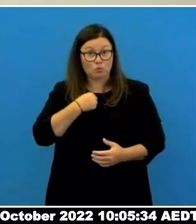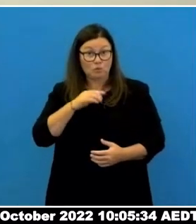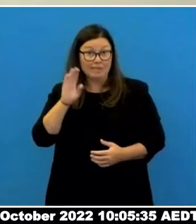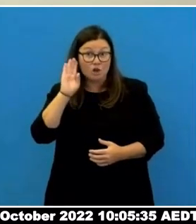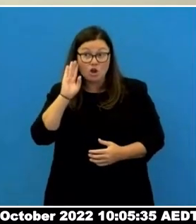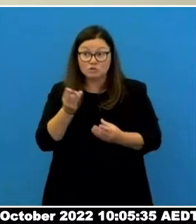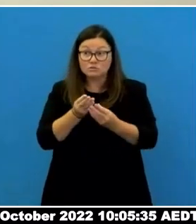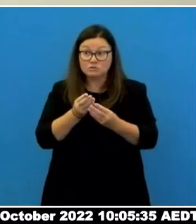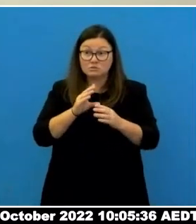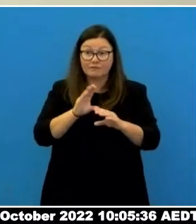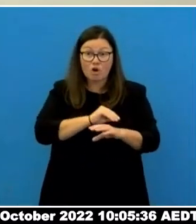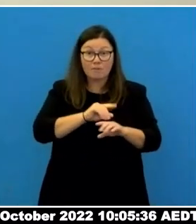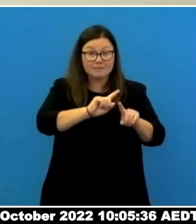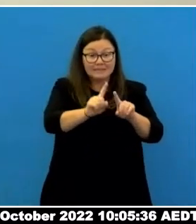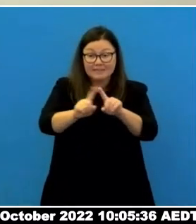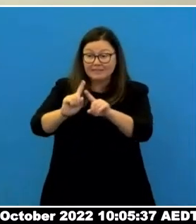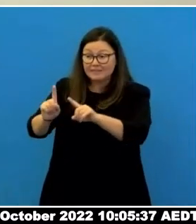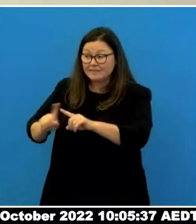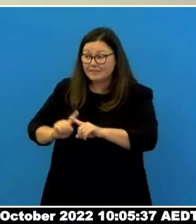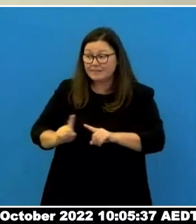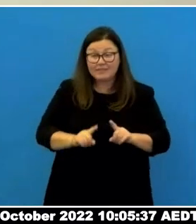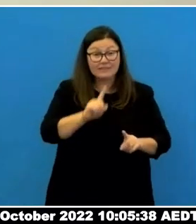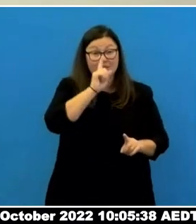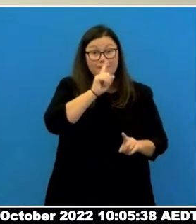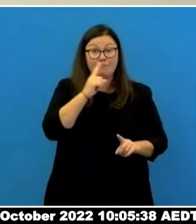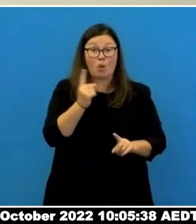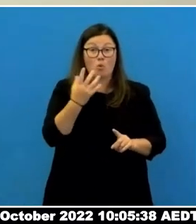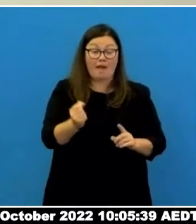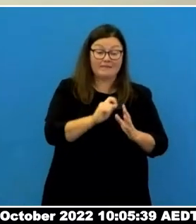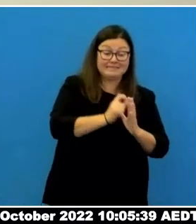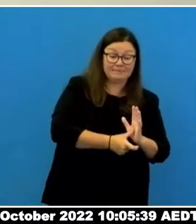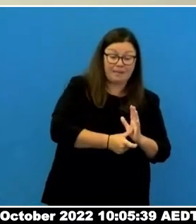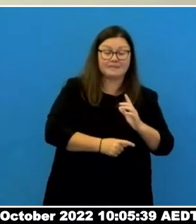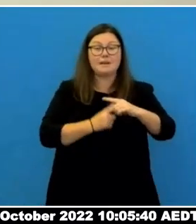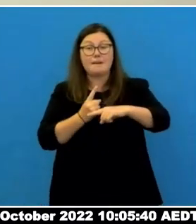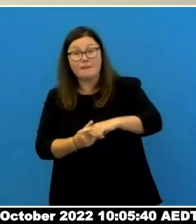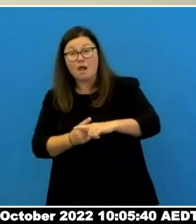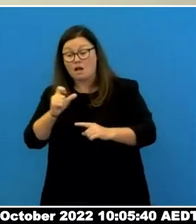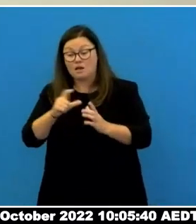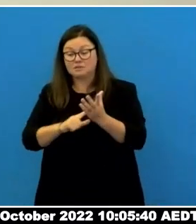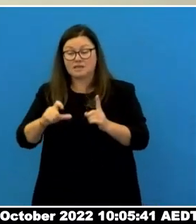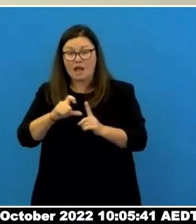about the challenges they face in accessing and engaging with support services in Australia.